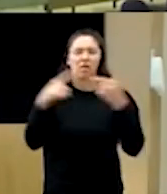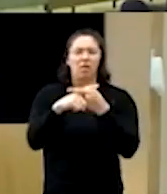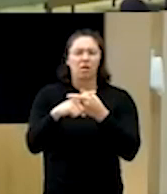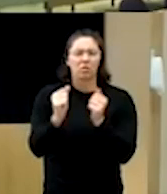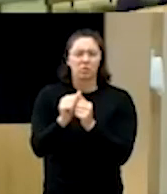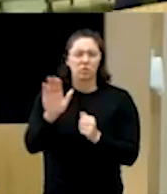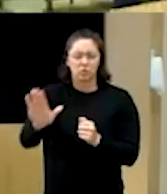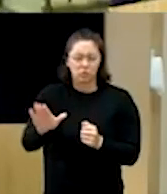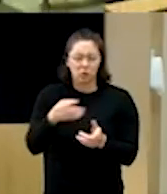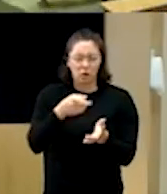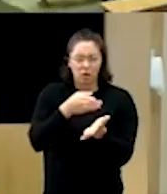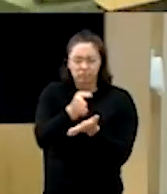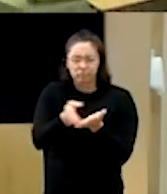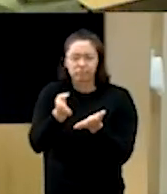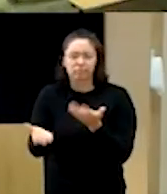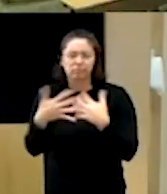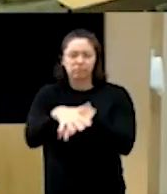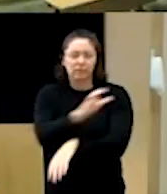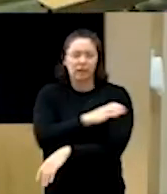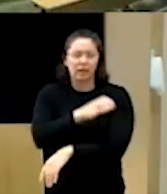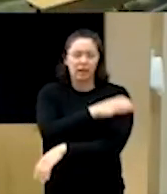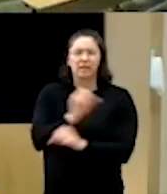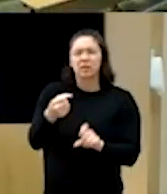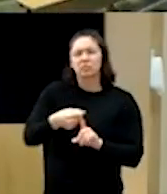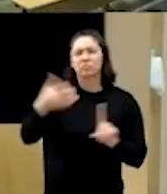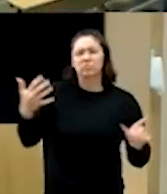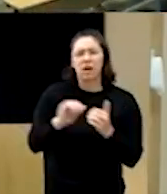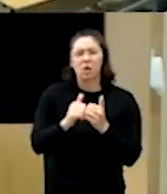your interprofessional clinic and if not can you please speak more to how you work with patients